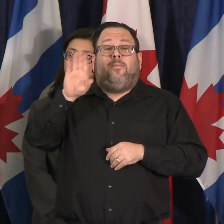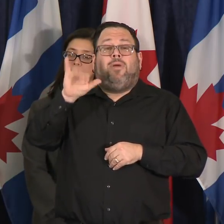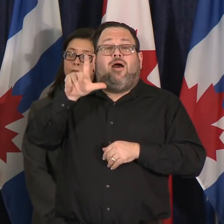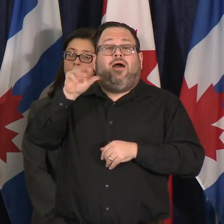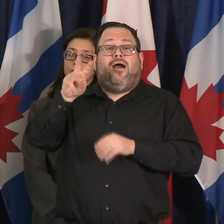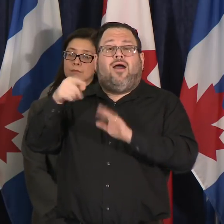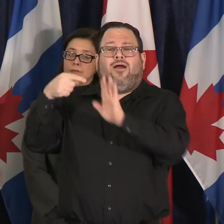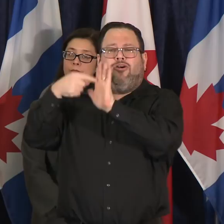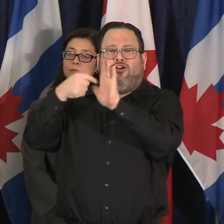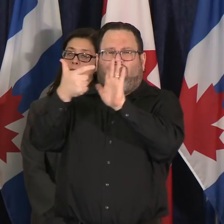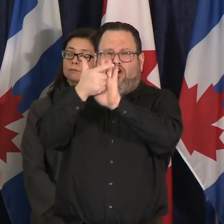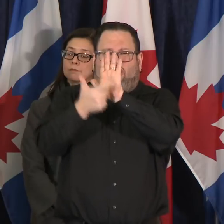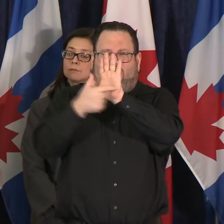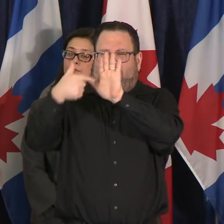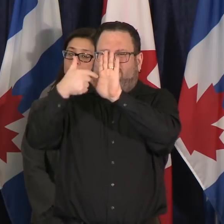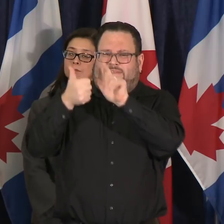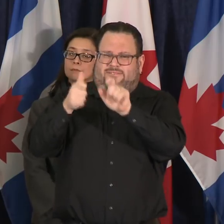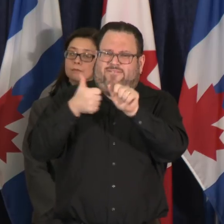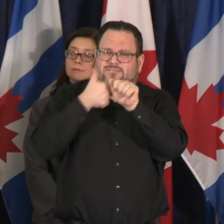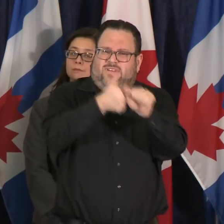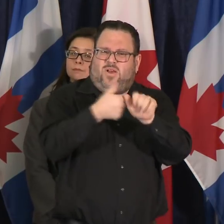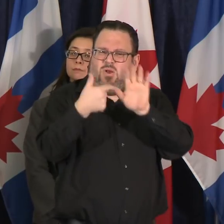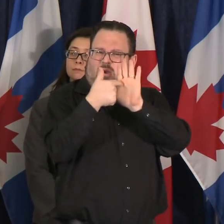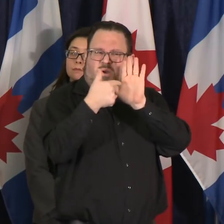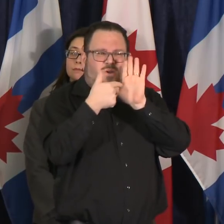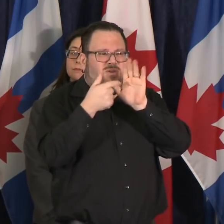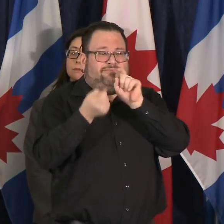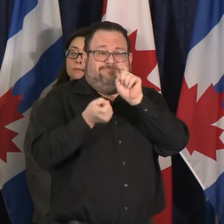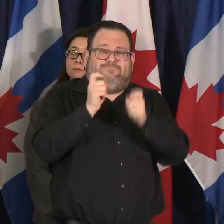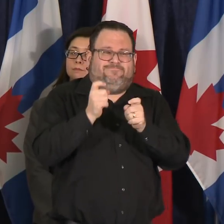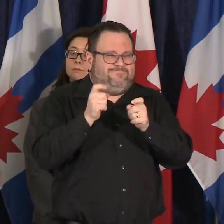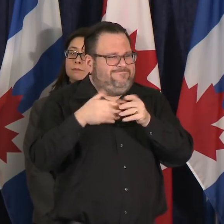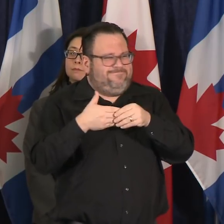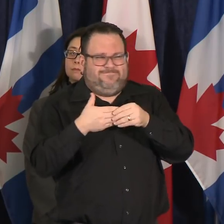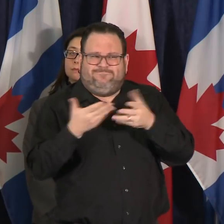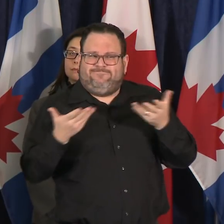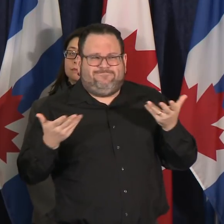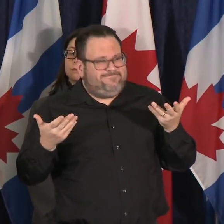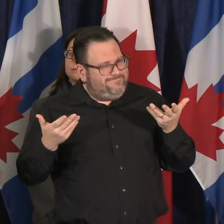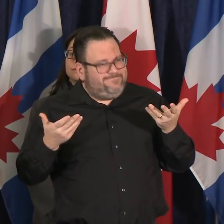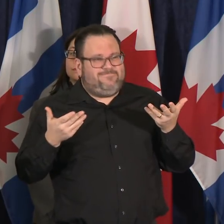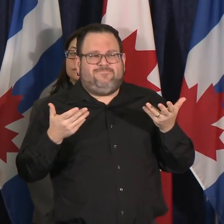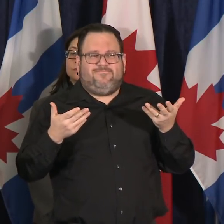every situation I mean we're evaluating it literally hour by hours so if that